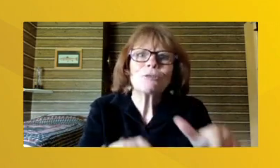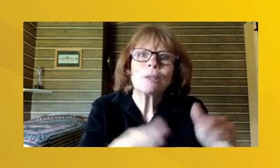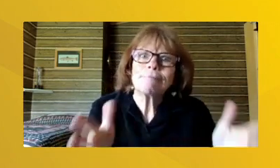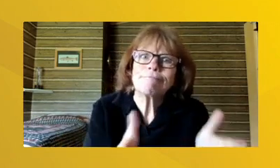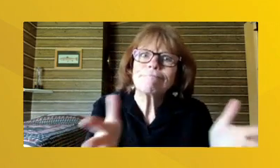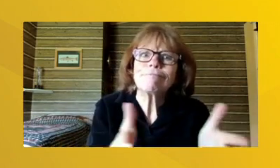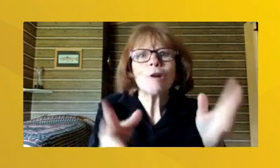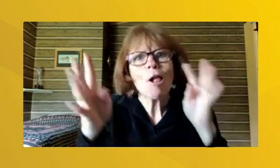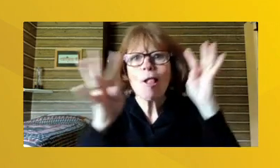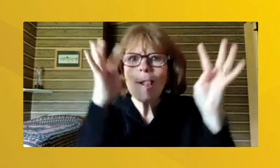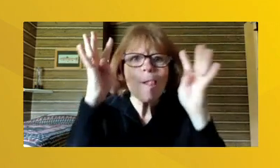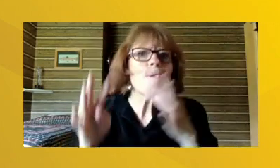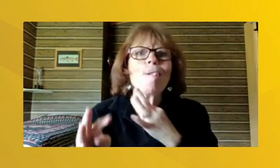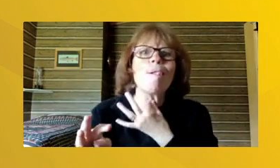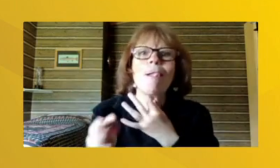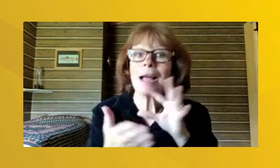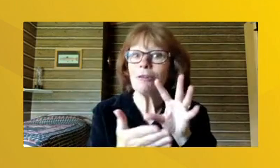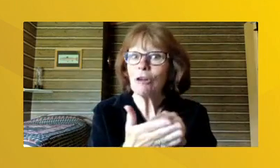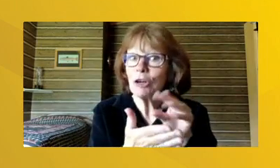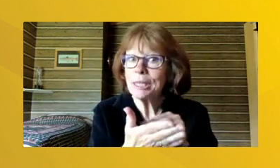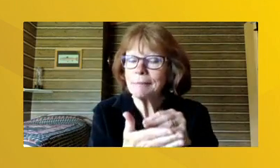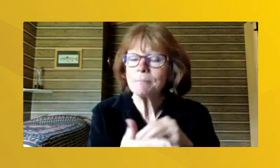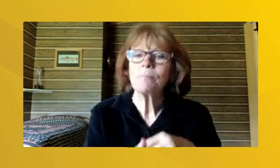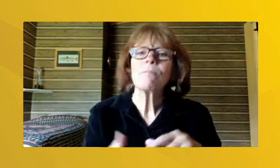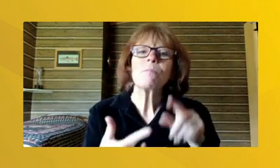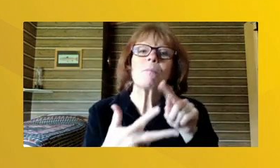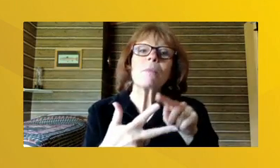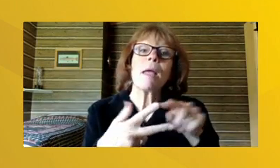And then we have professional development resources that are inspired by the best practice